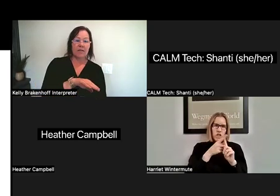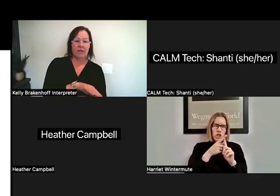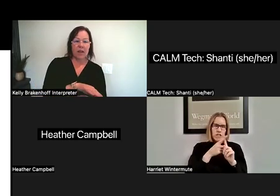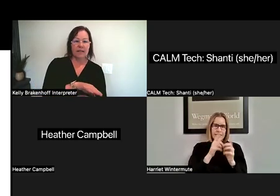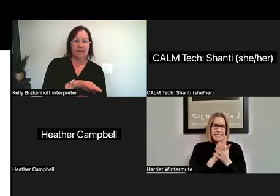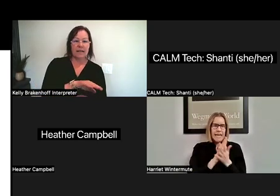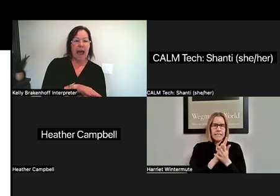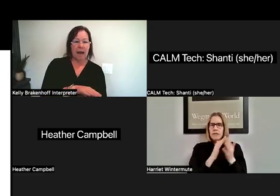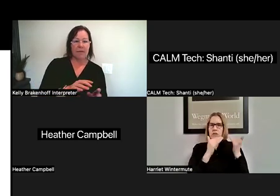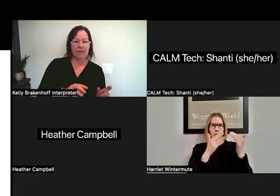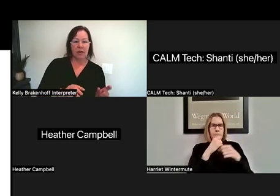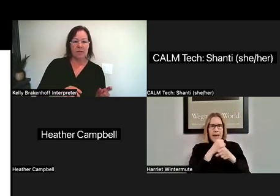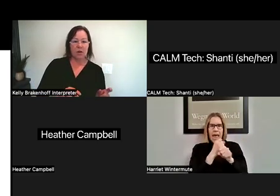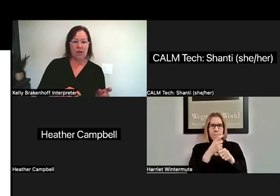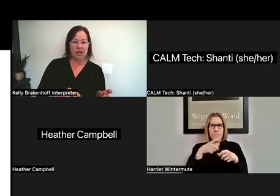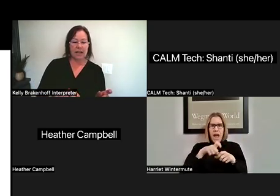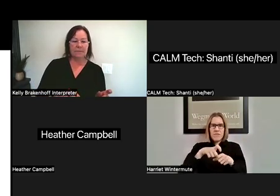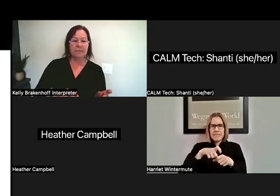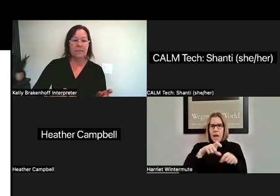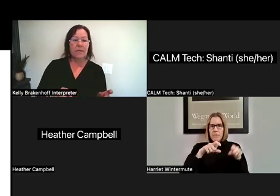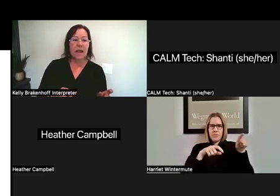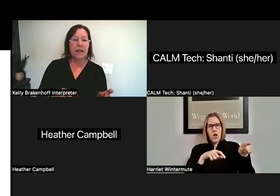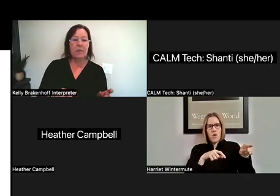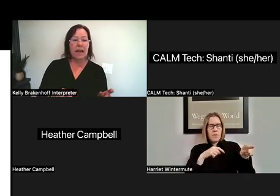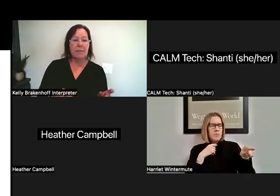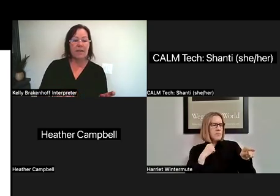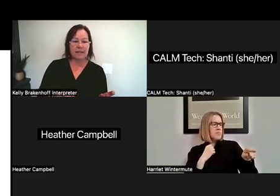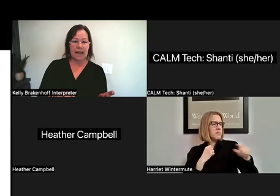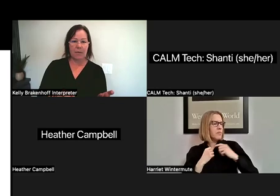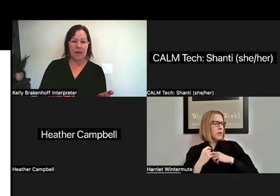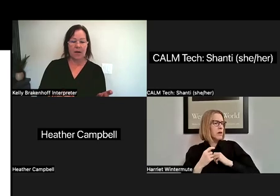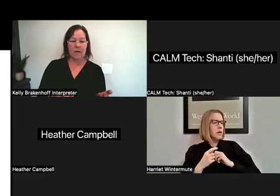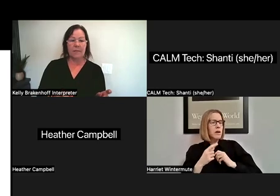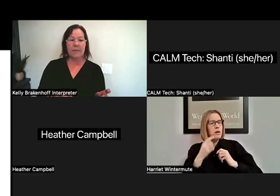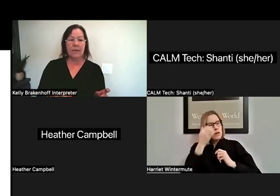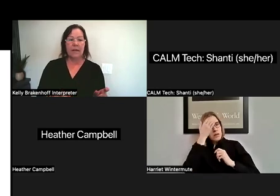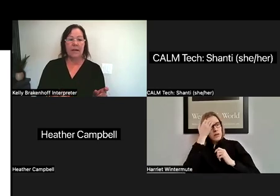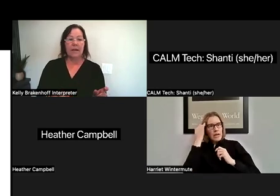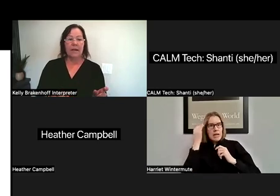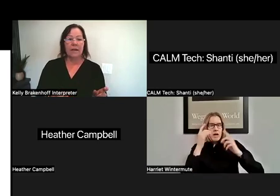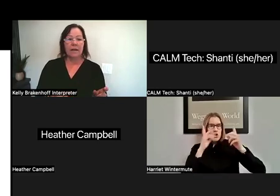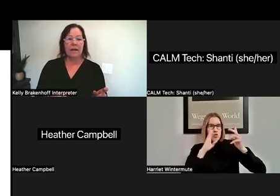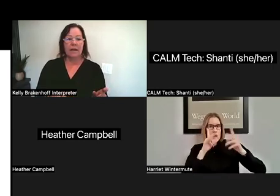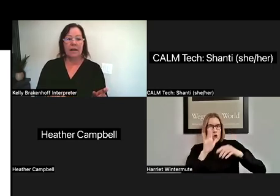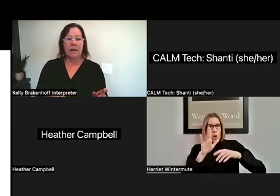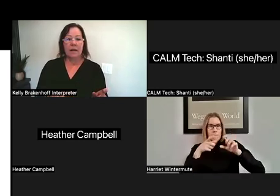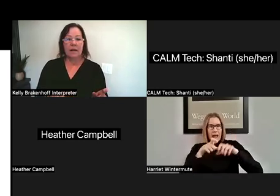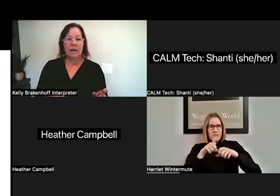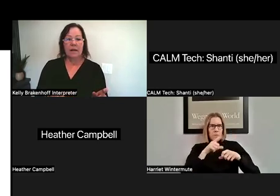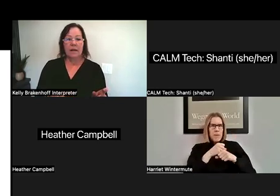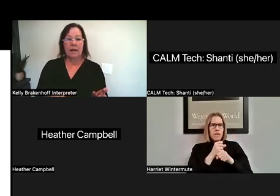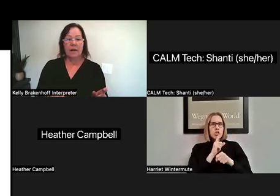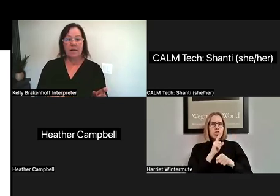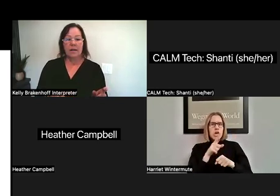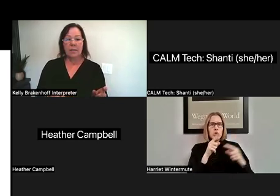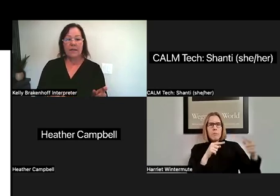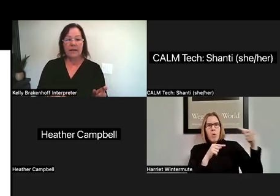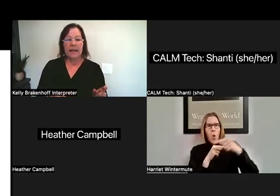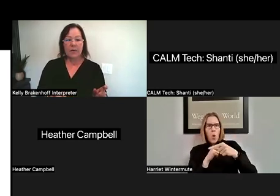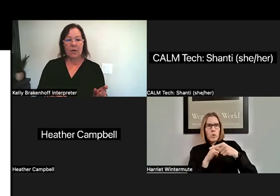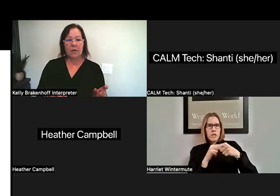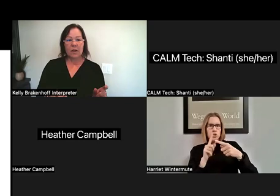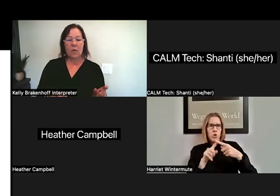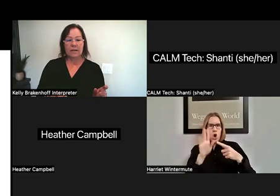front tab, the first work sheet and you make a pivot table there. Your pivot table you want to